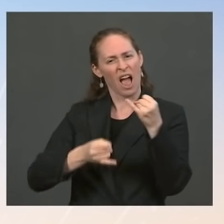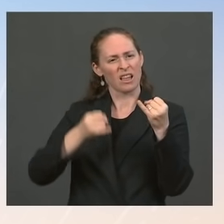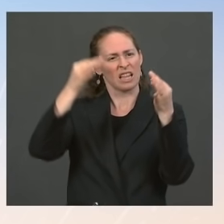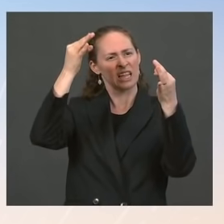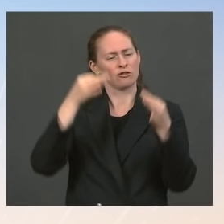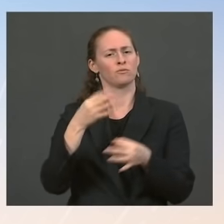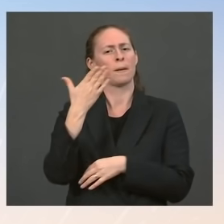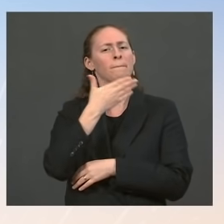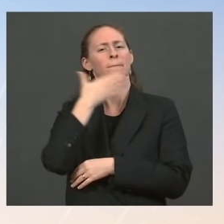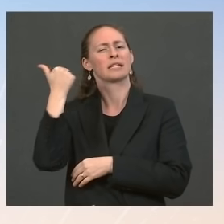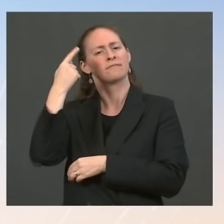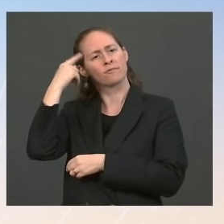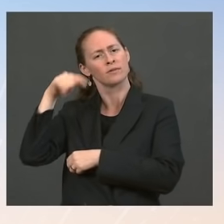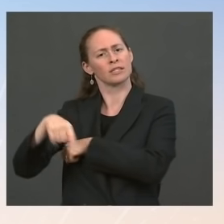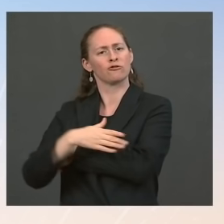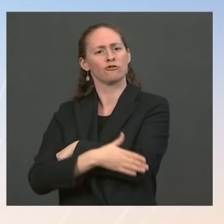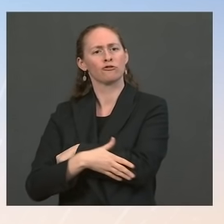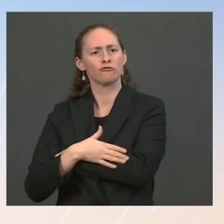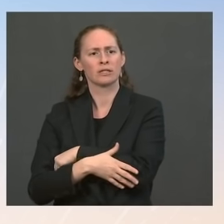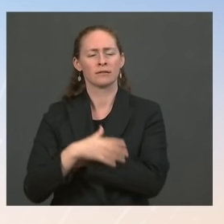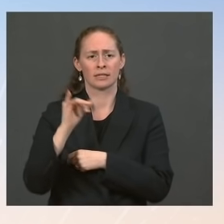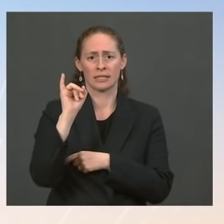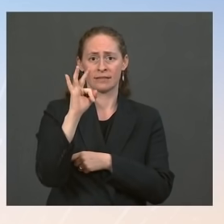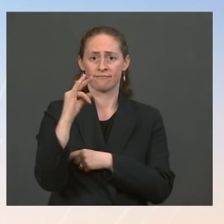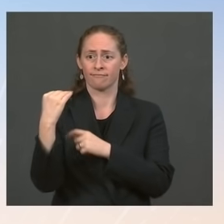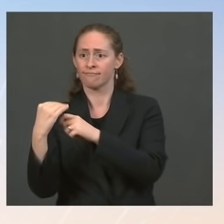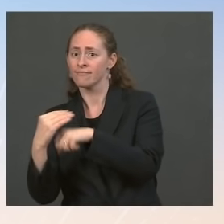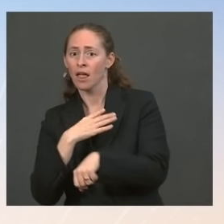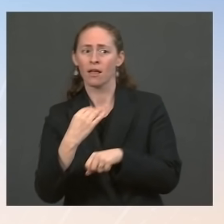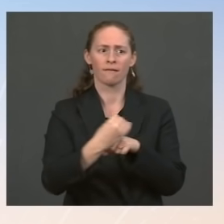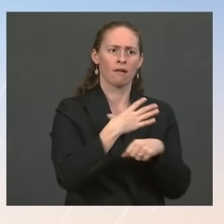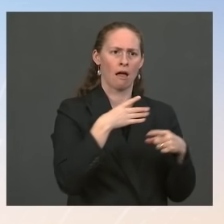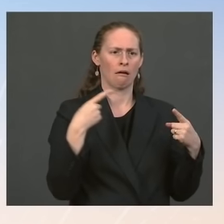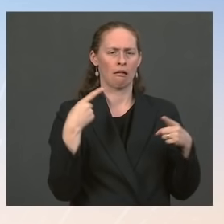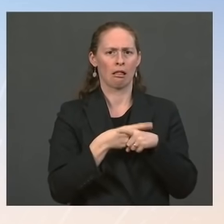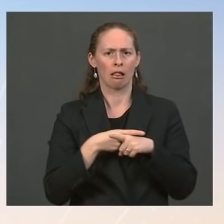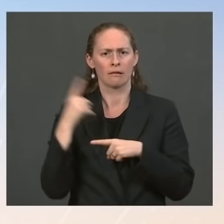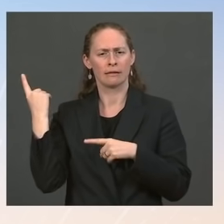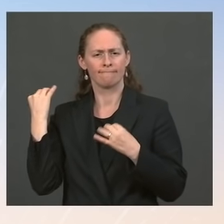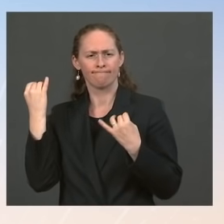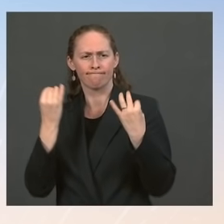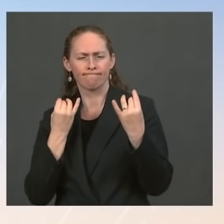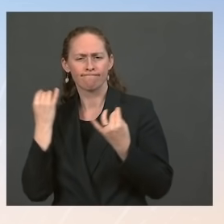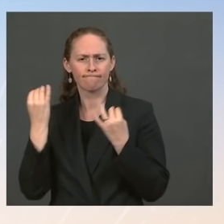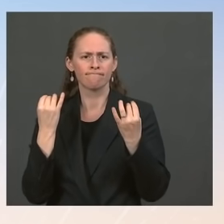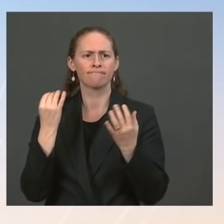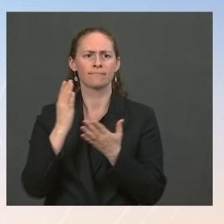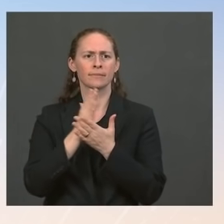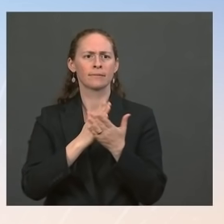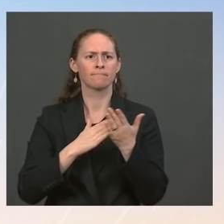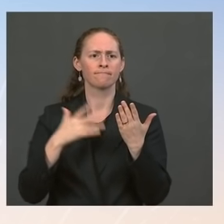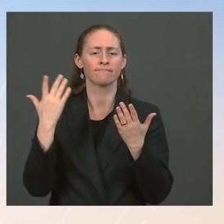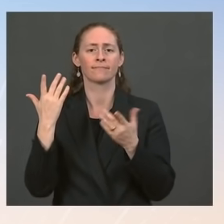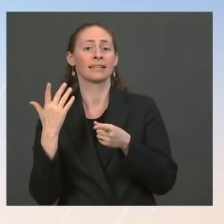If there's conflicting advice given, by necessity, some people -- some people's advice will not be taken. Go ahead.